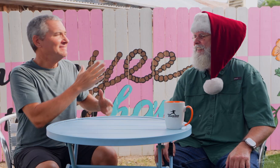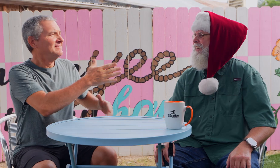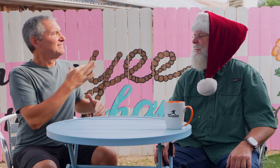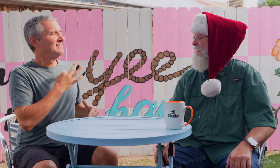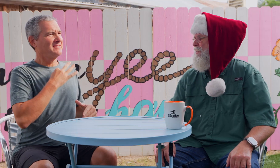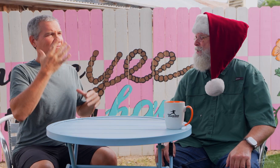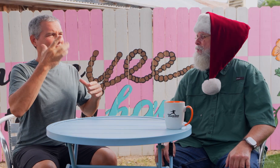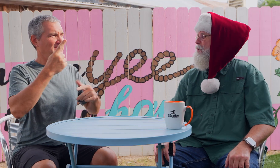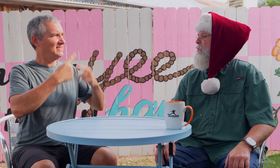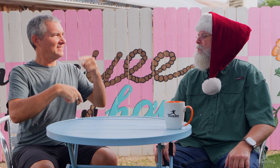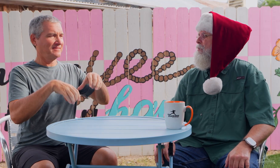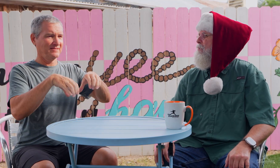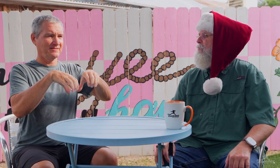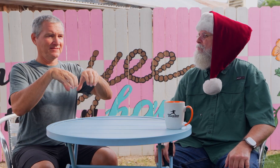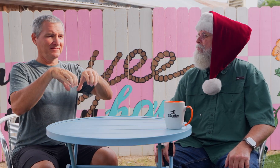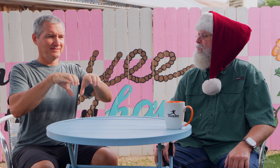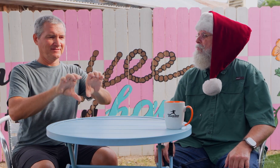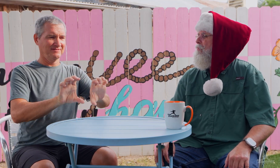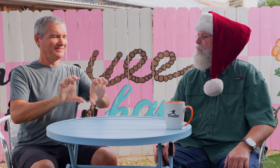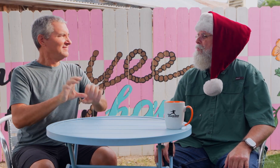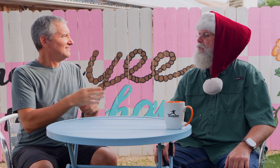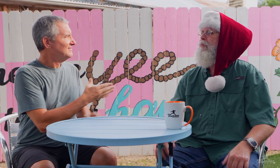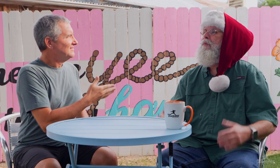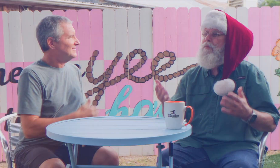Can I ask why your sign name is "GRAVES"?